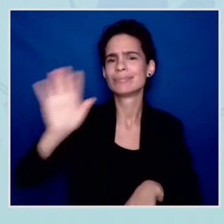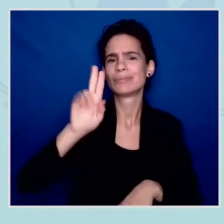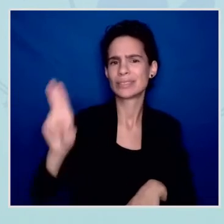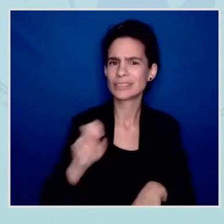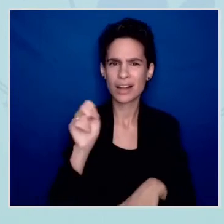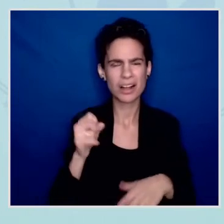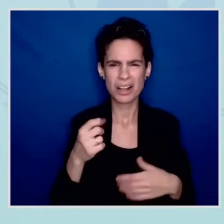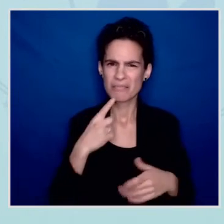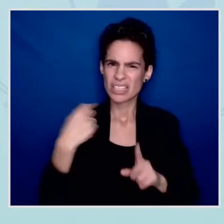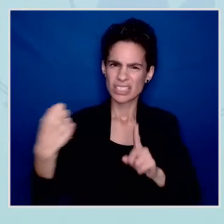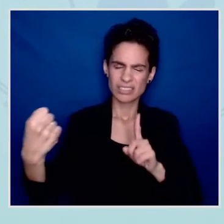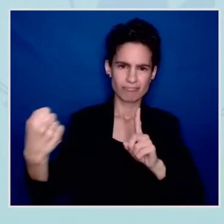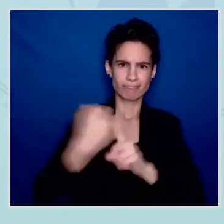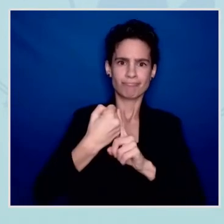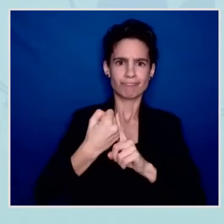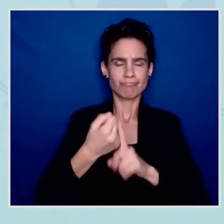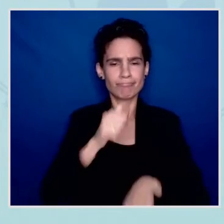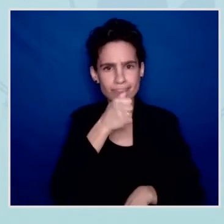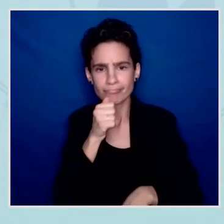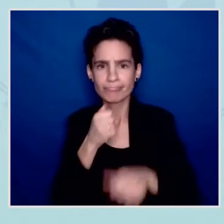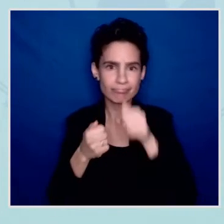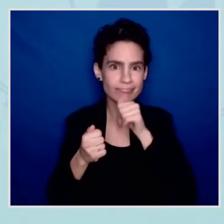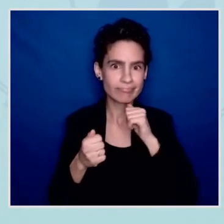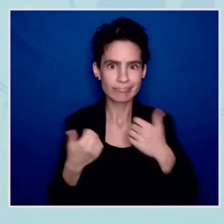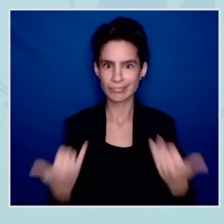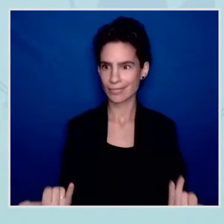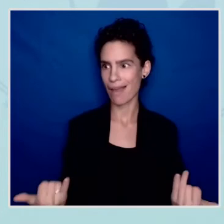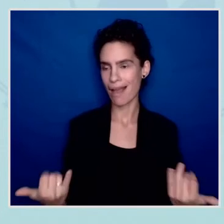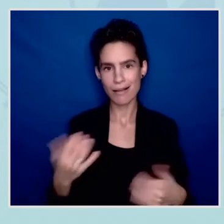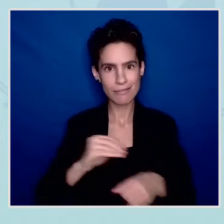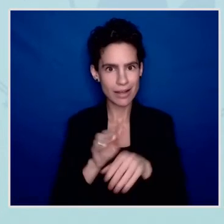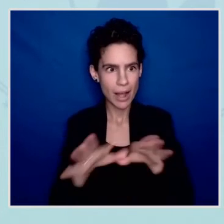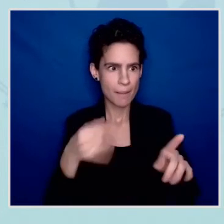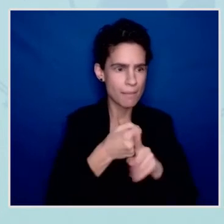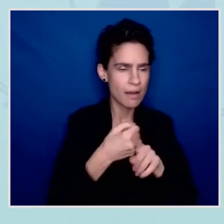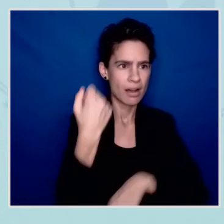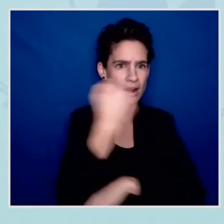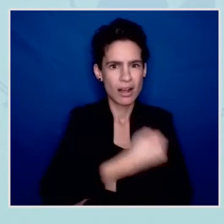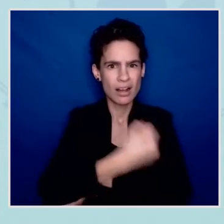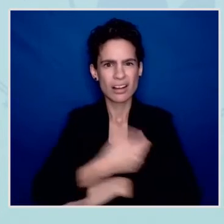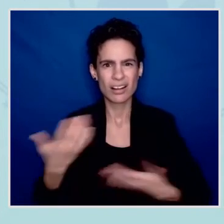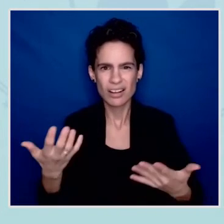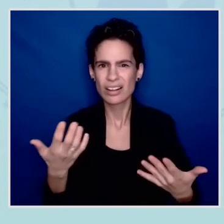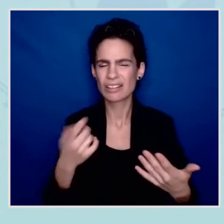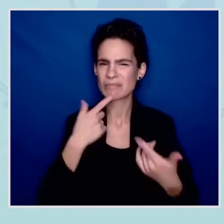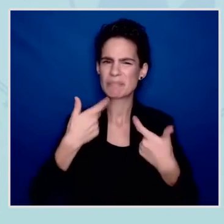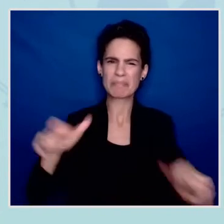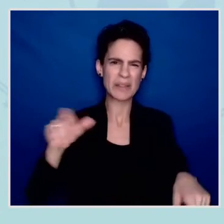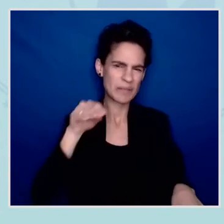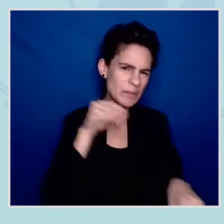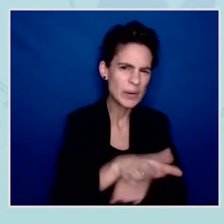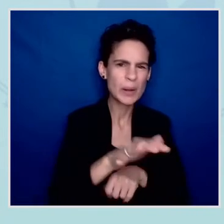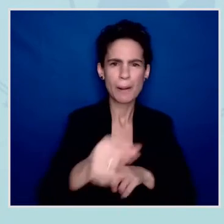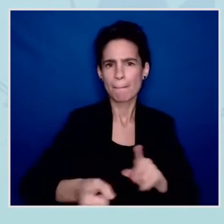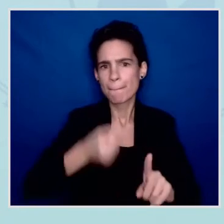COMMUNITIES THEY SERVE.